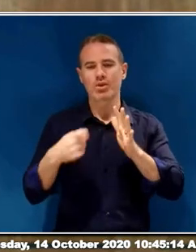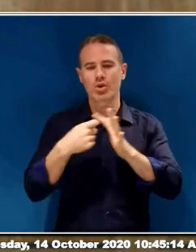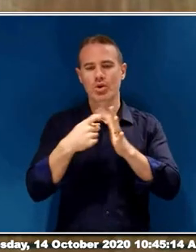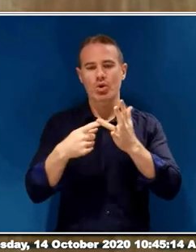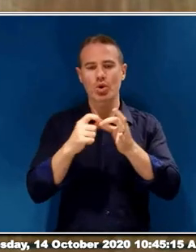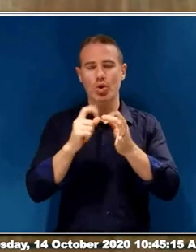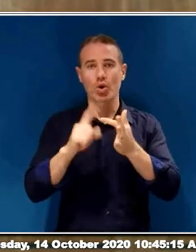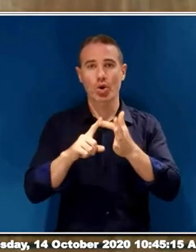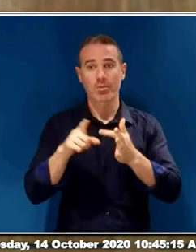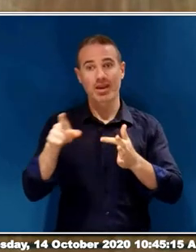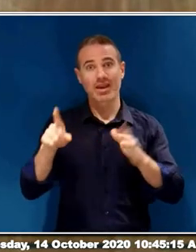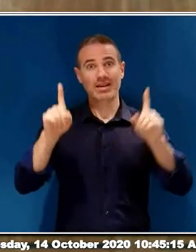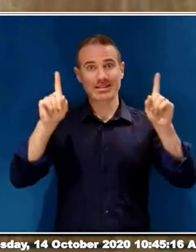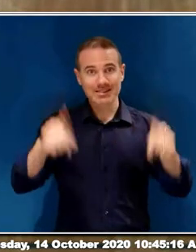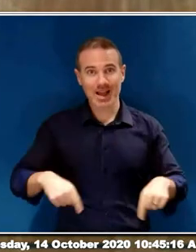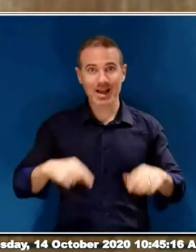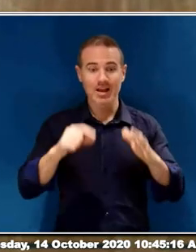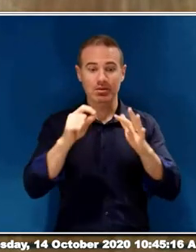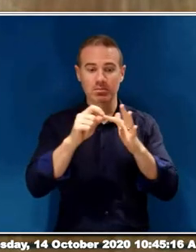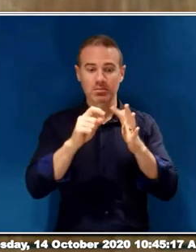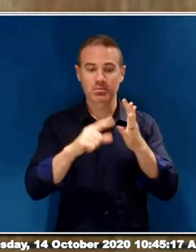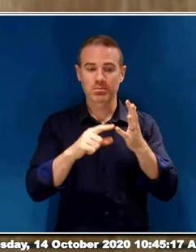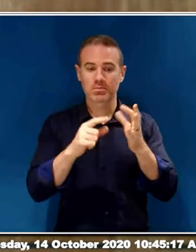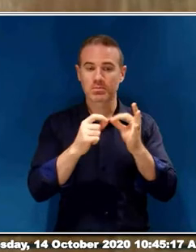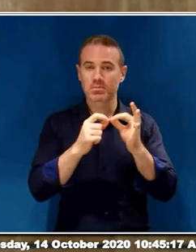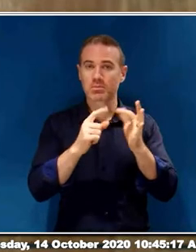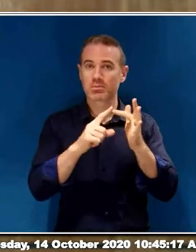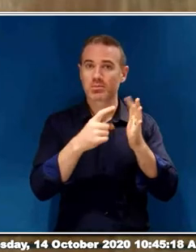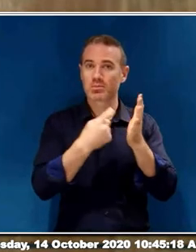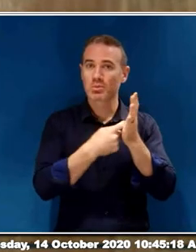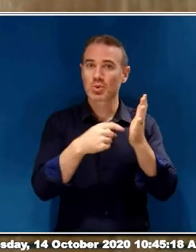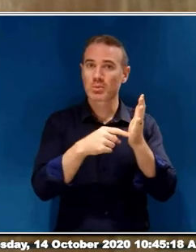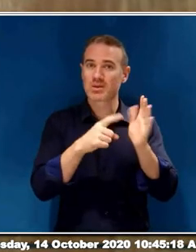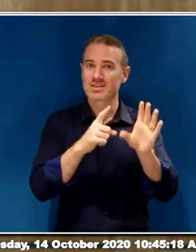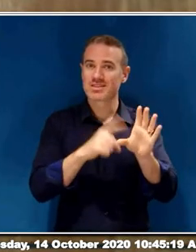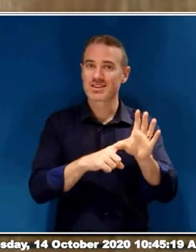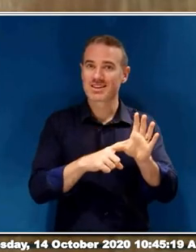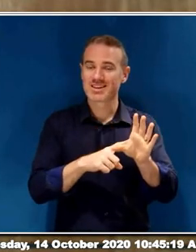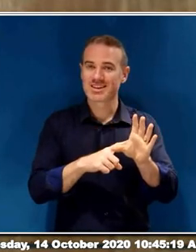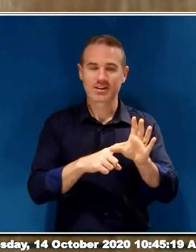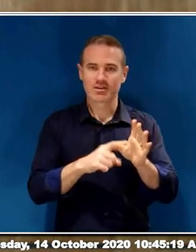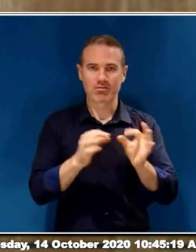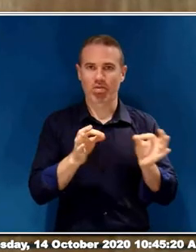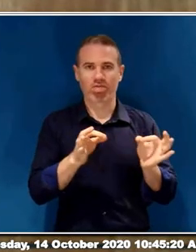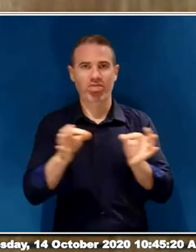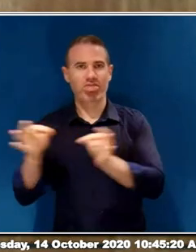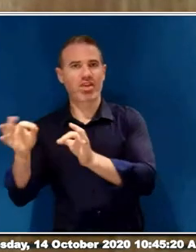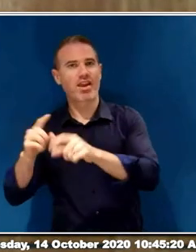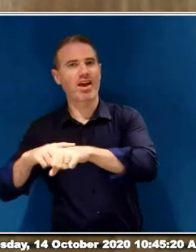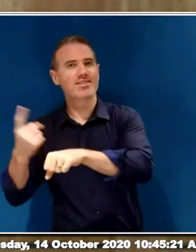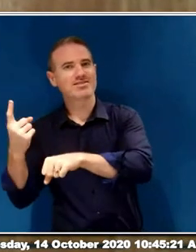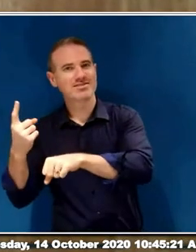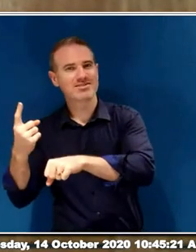questionable as to whether the original medication was stopping Kobe's body